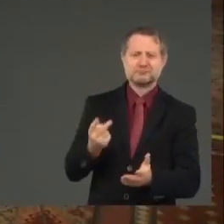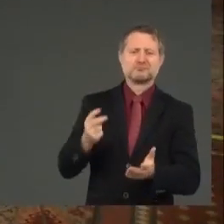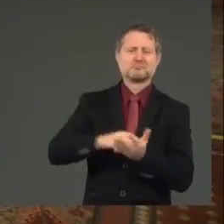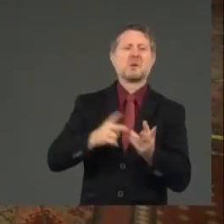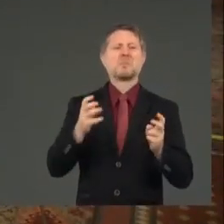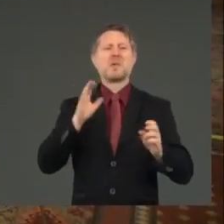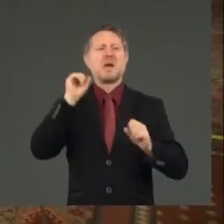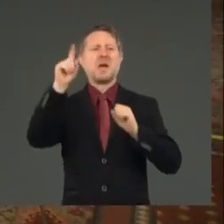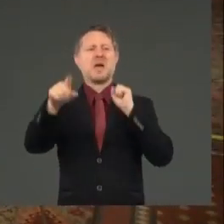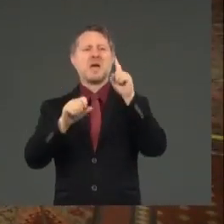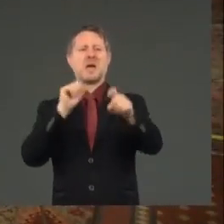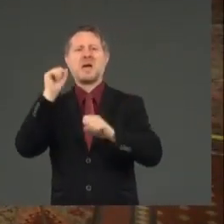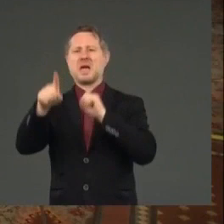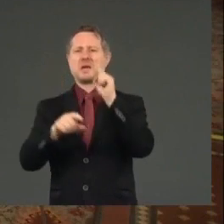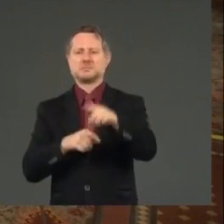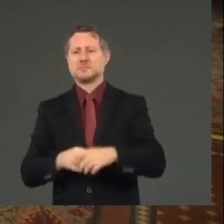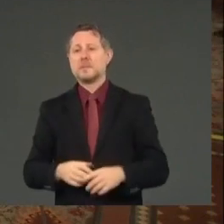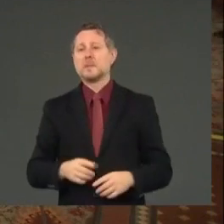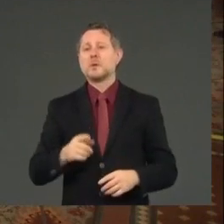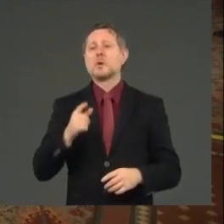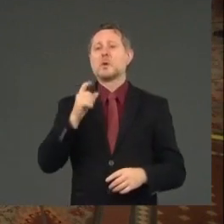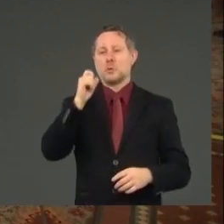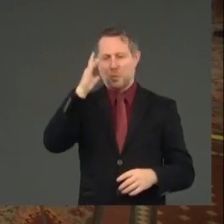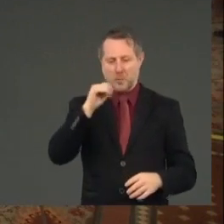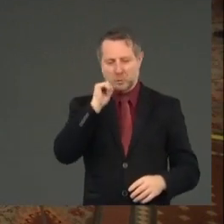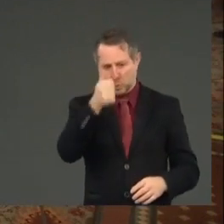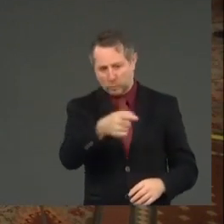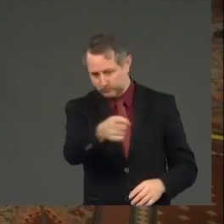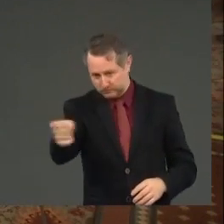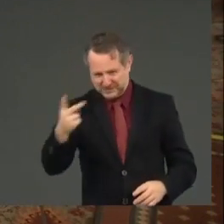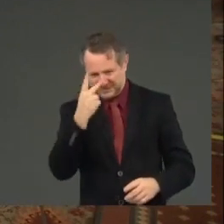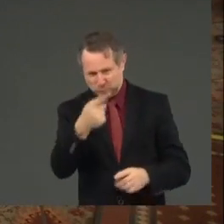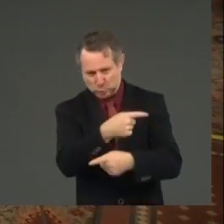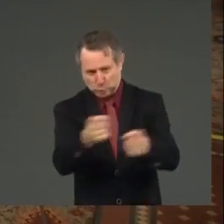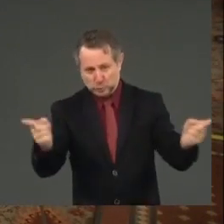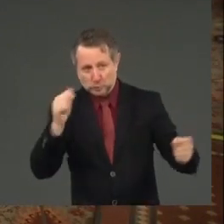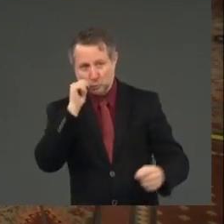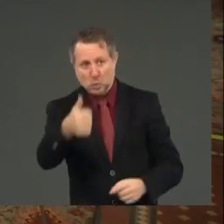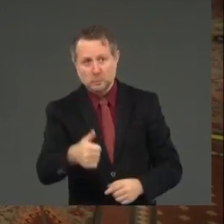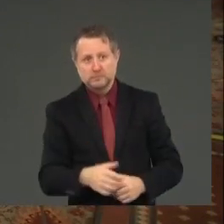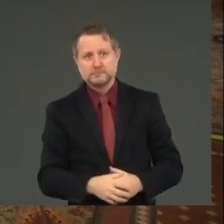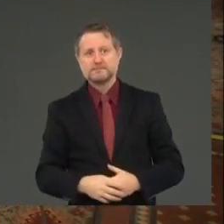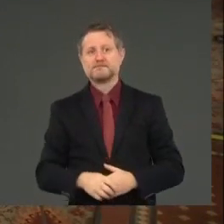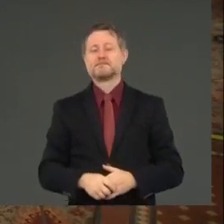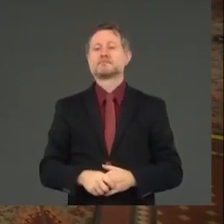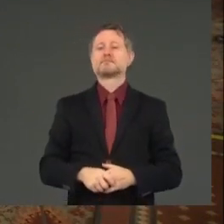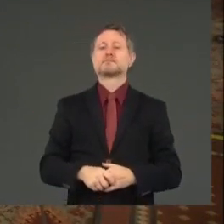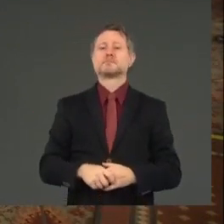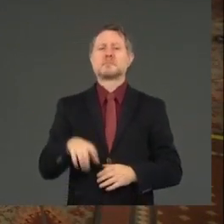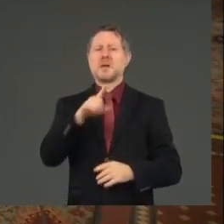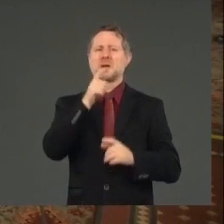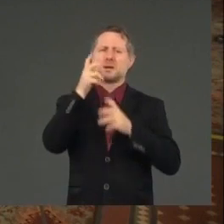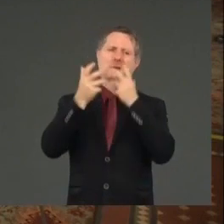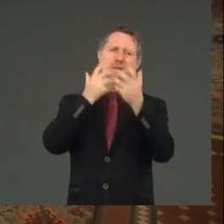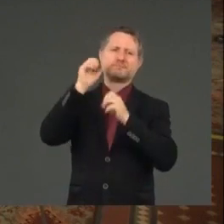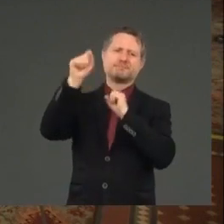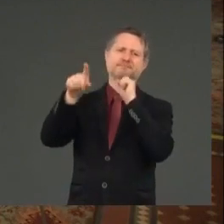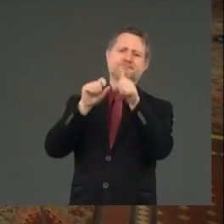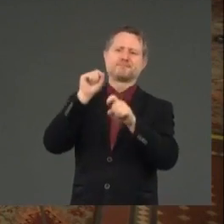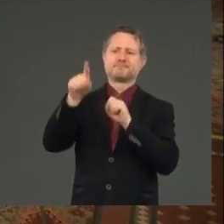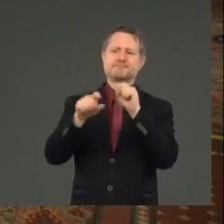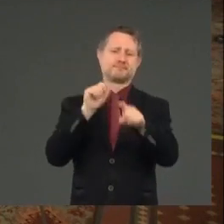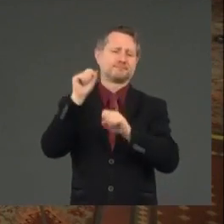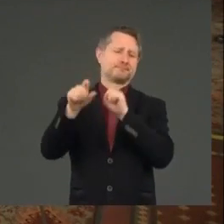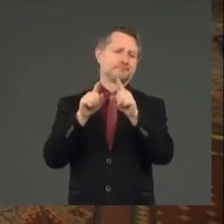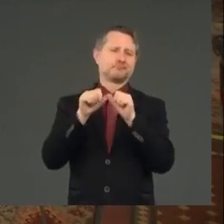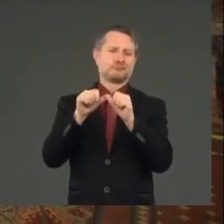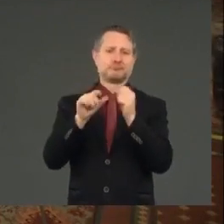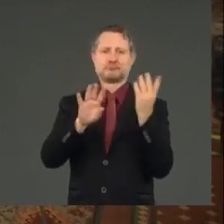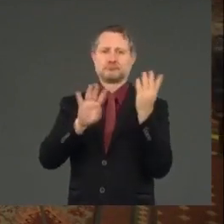COME UP WITH, THEY CAN PROPOSE.